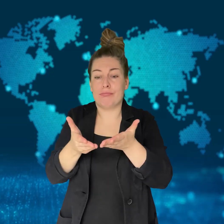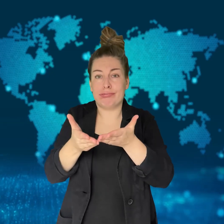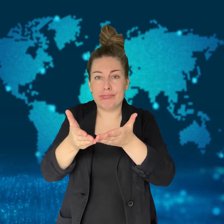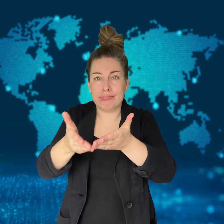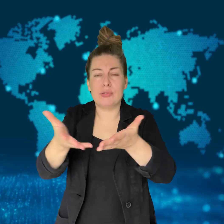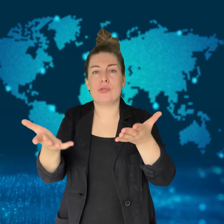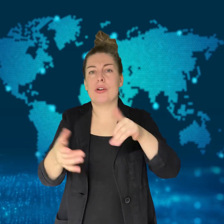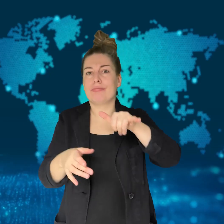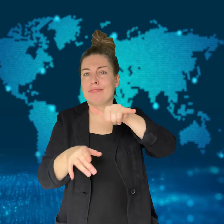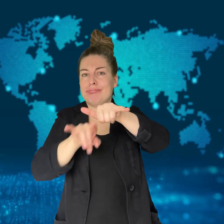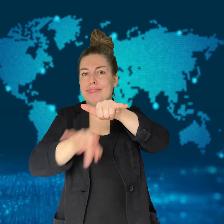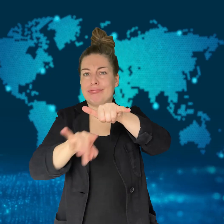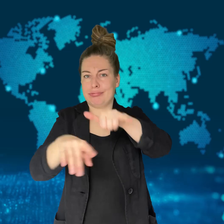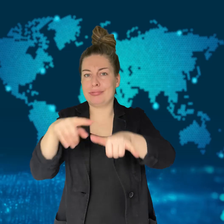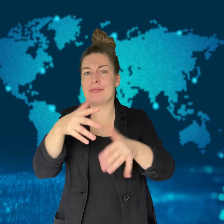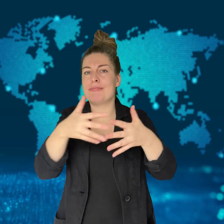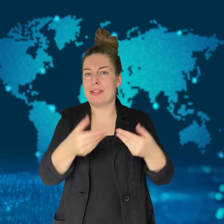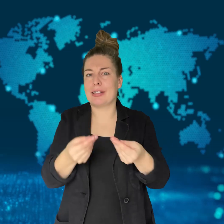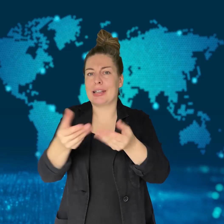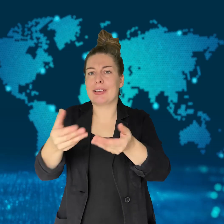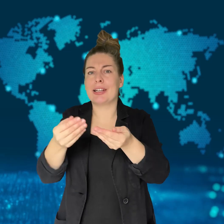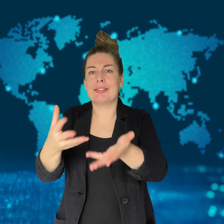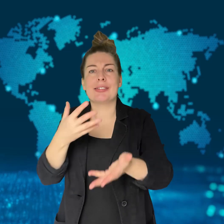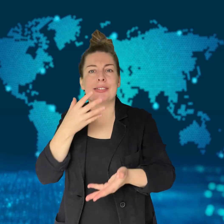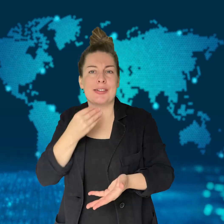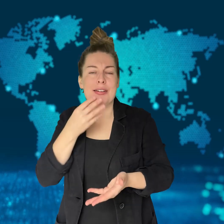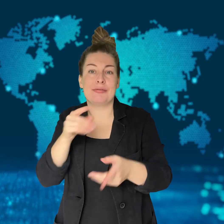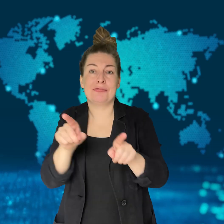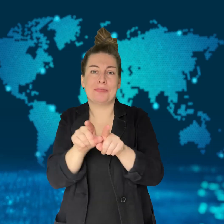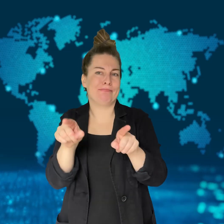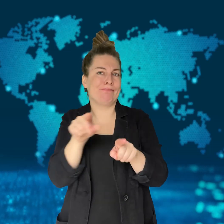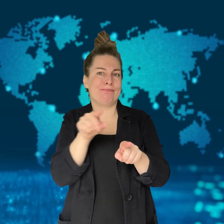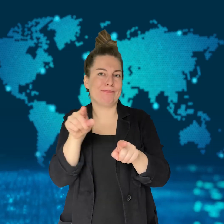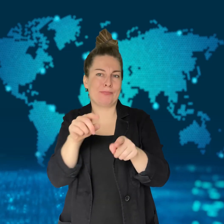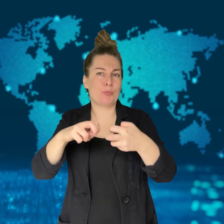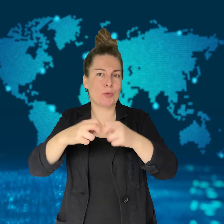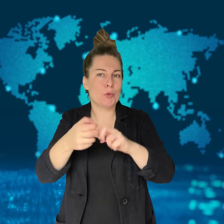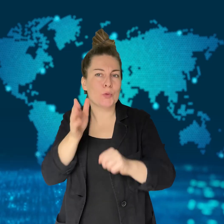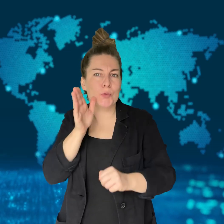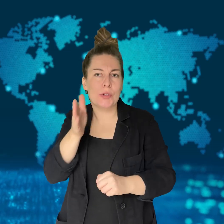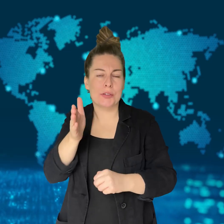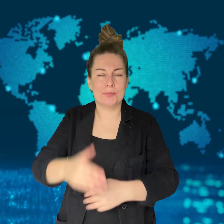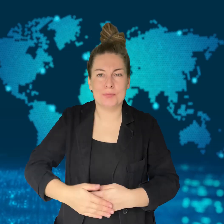tanker aircraft, and B-52 bombers in support of Israel.